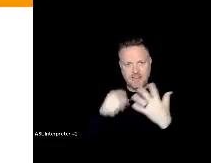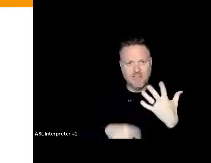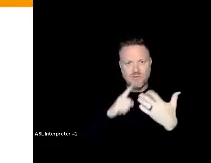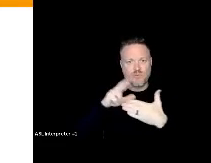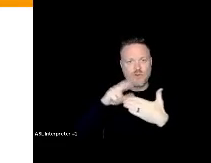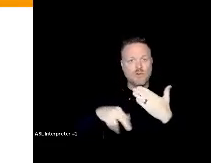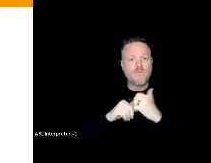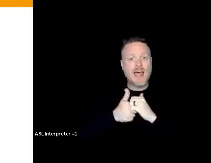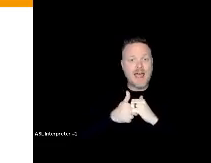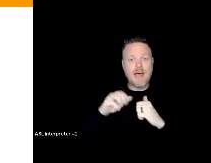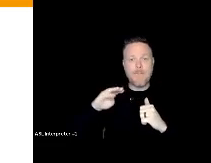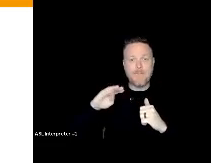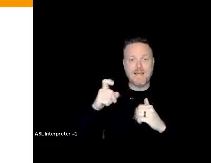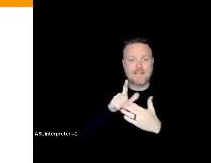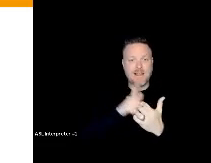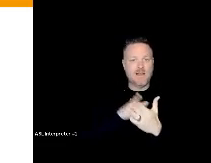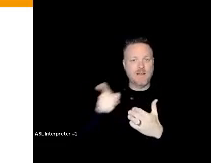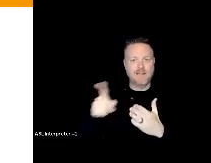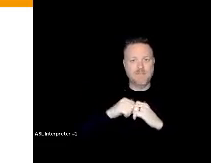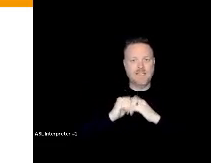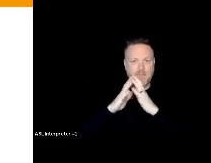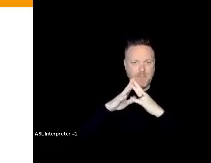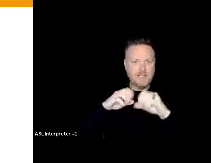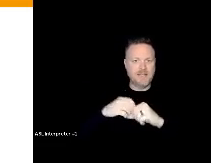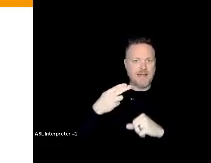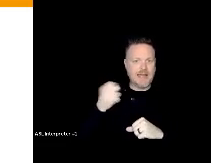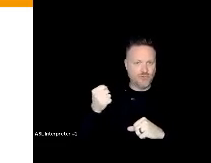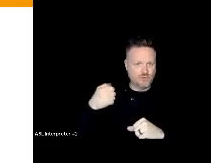max's law has been implemented in high schools throughout the state of Oregon.